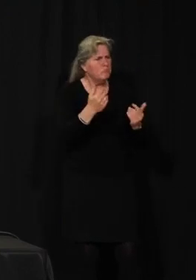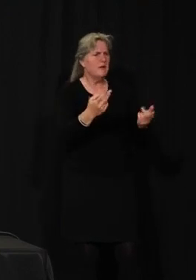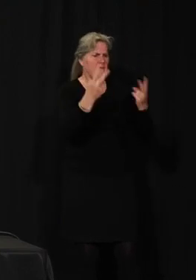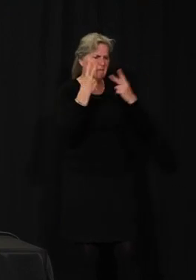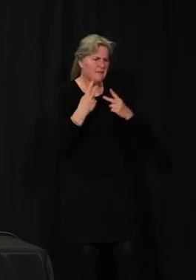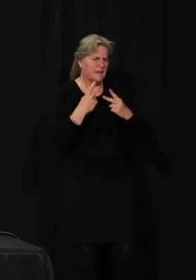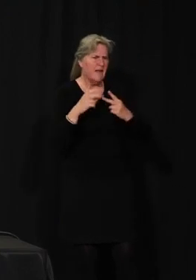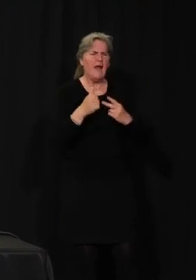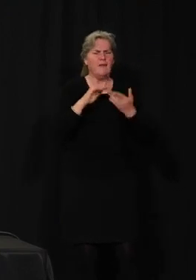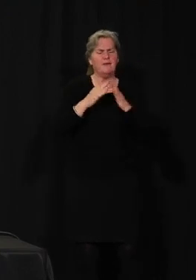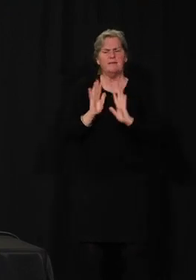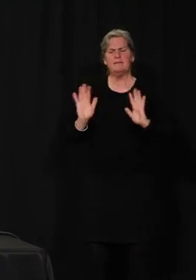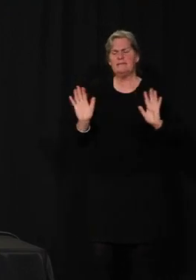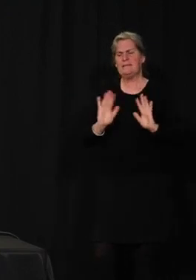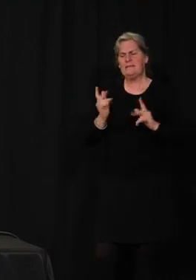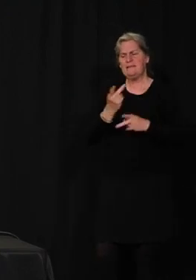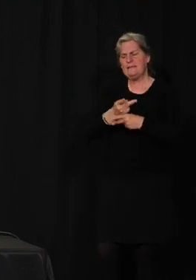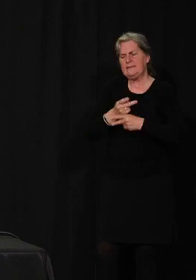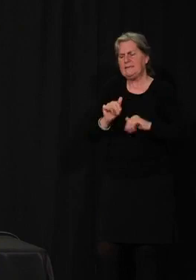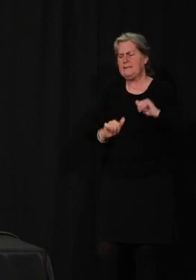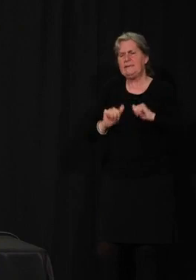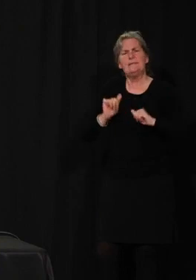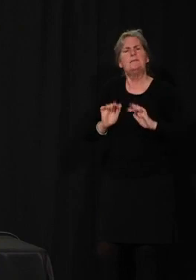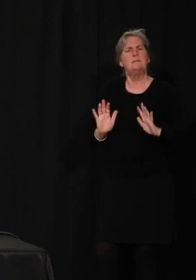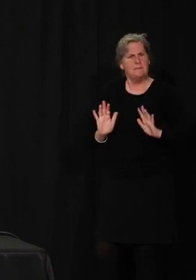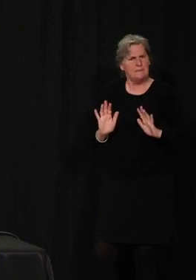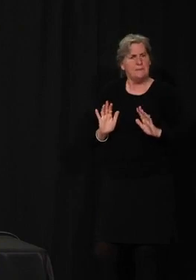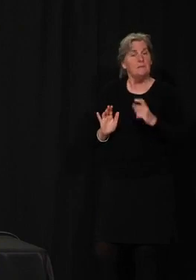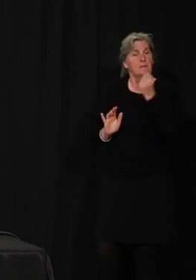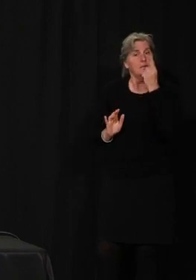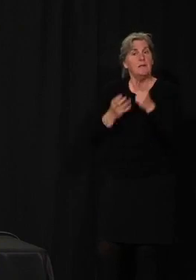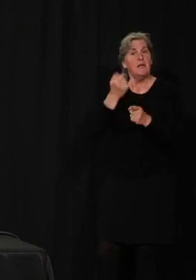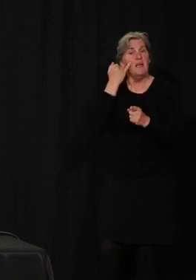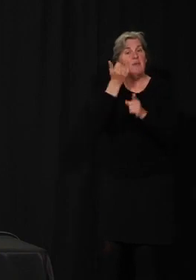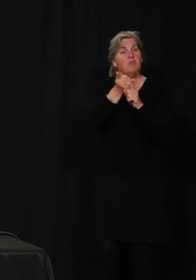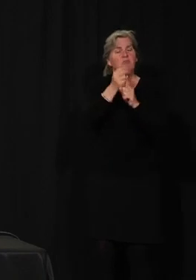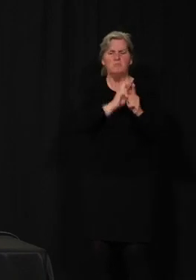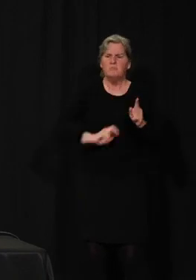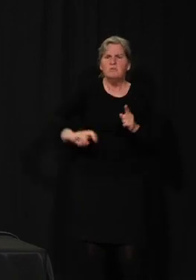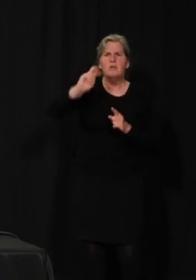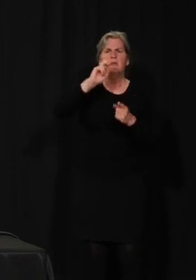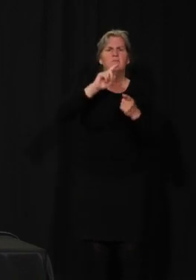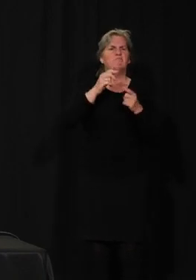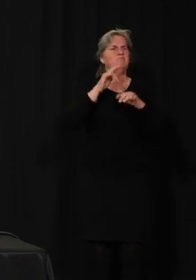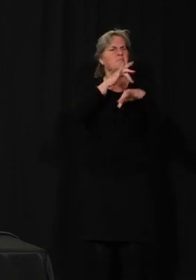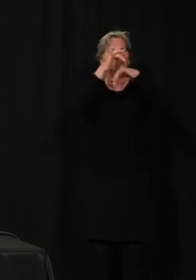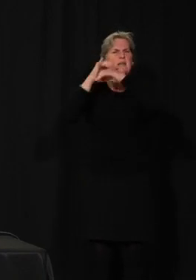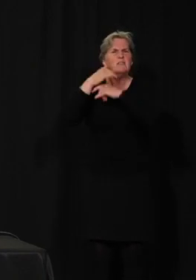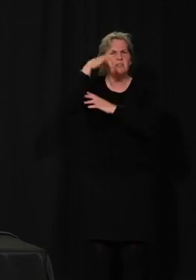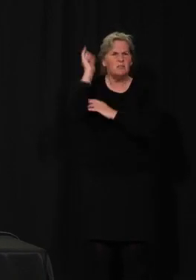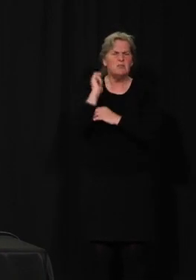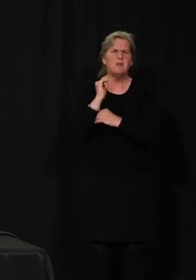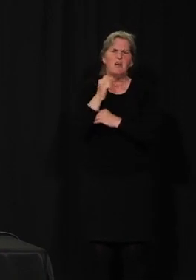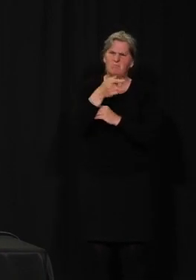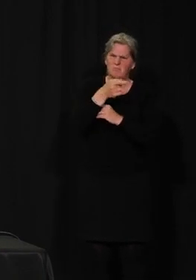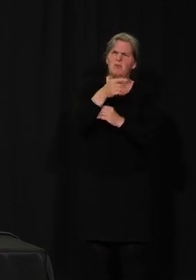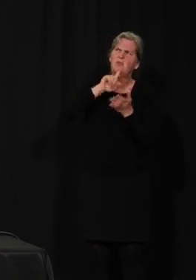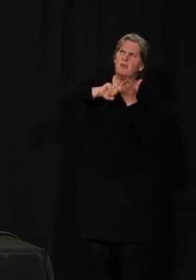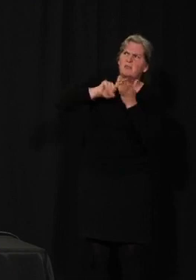take a more cautious approach. If you're setting out on a local Yukon adventure, please take soe time to check with the community